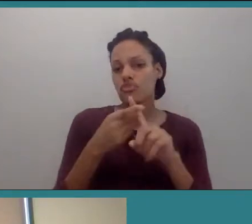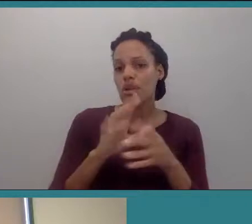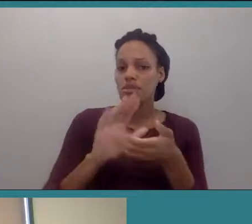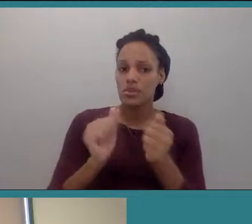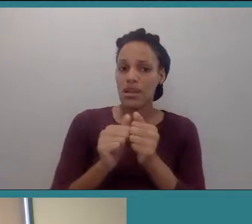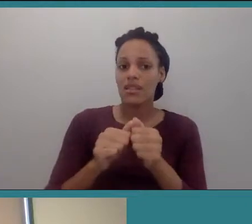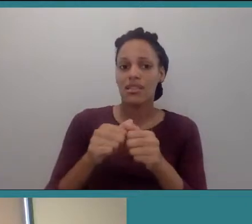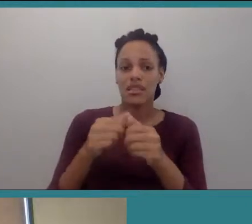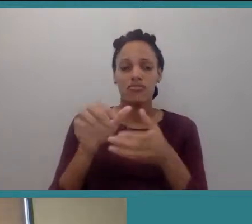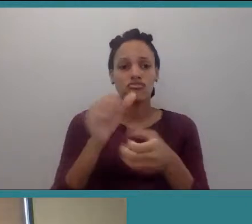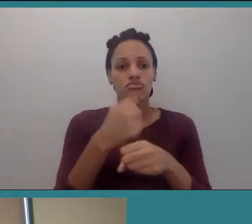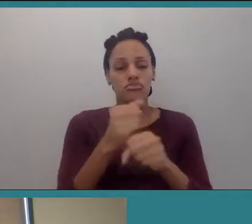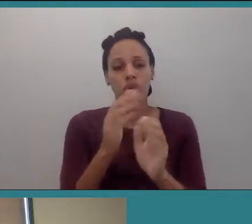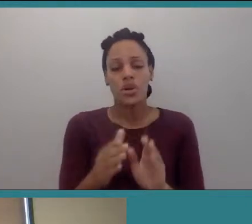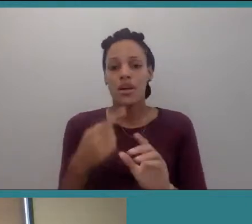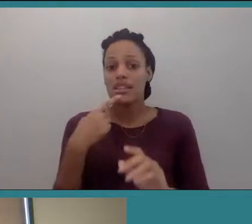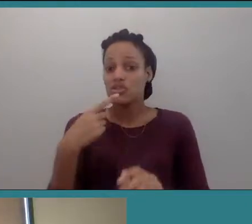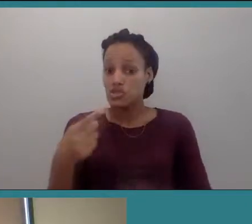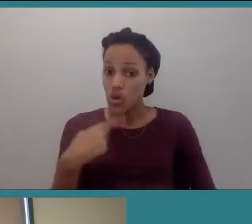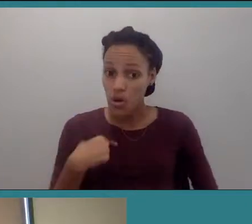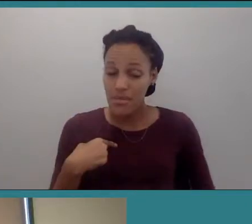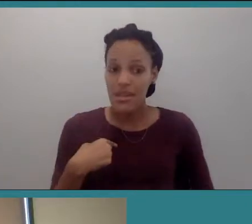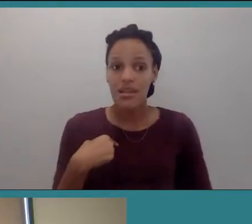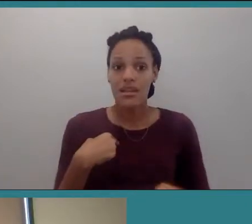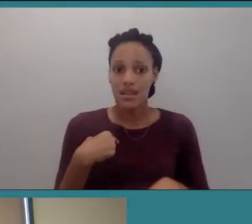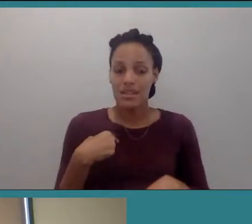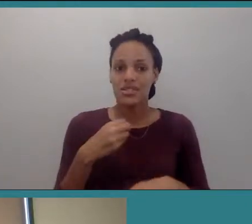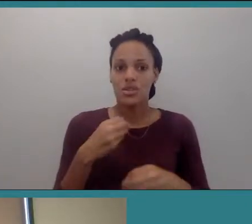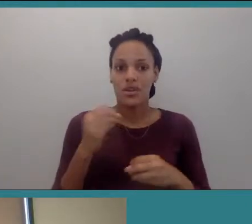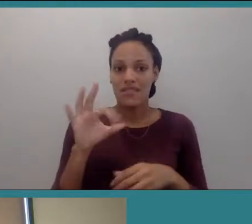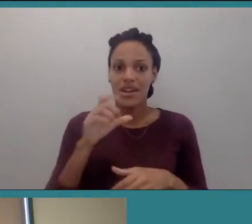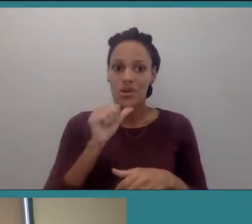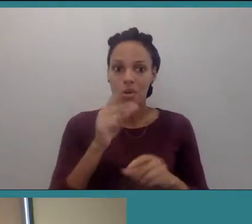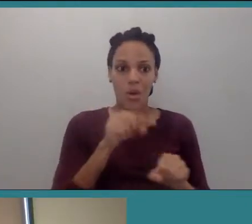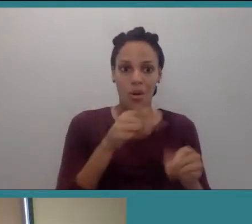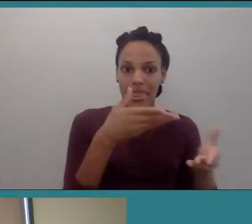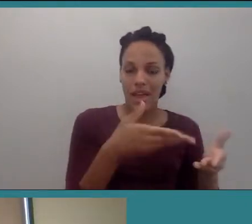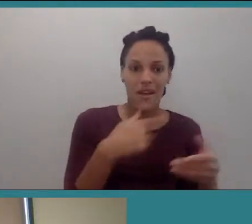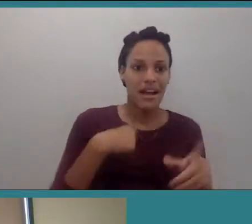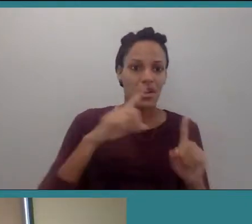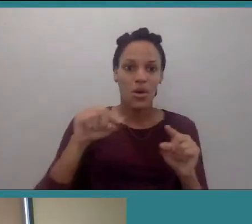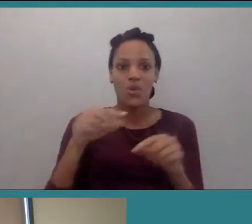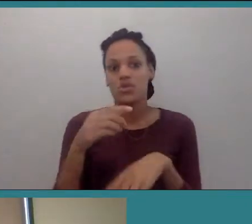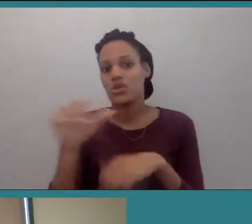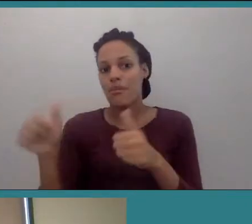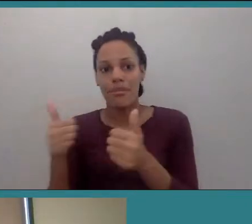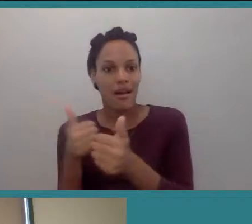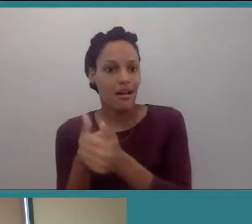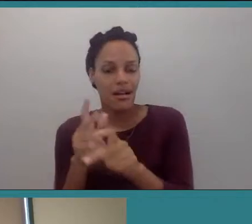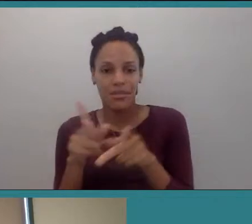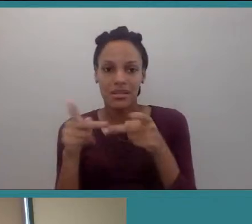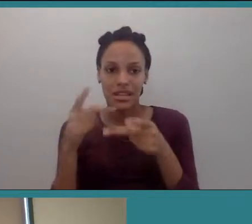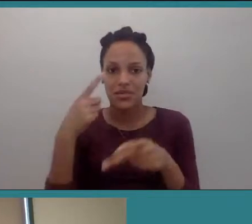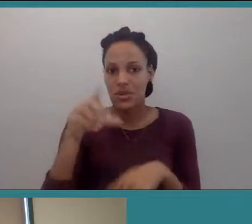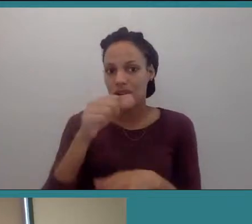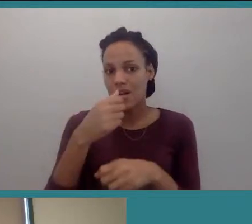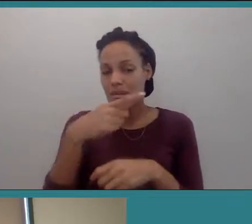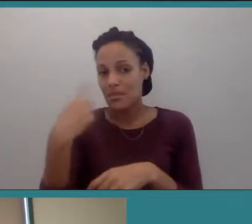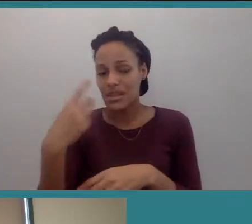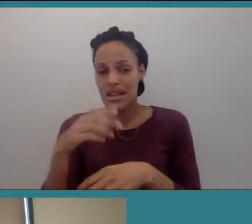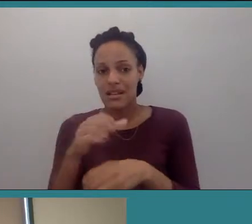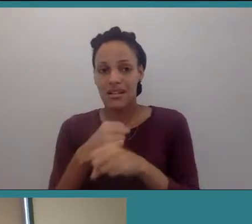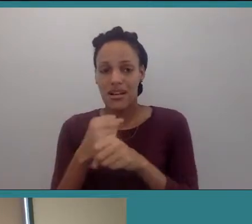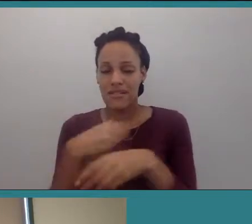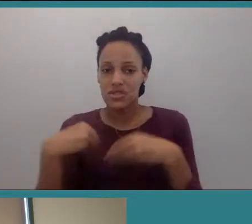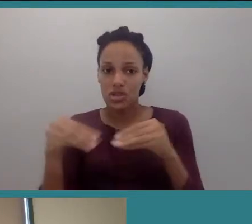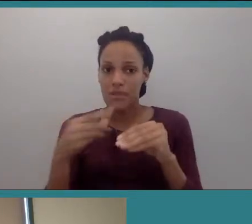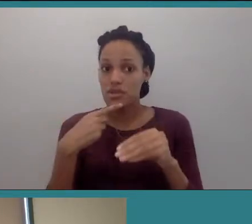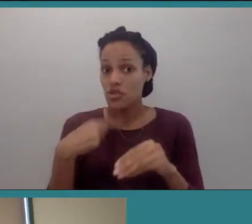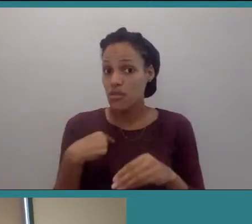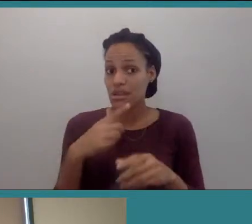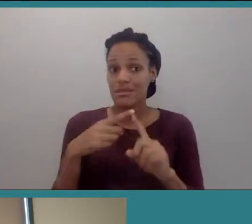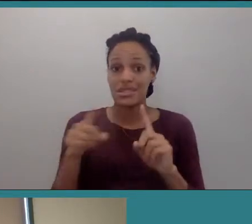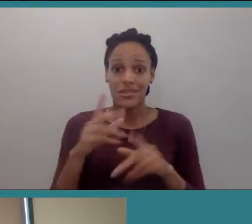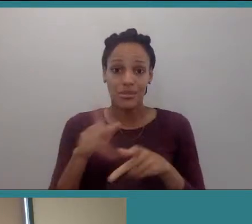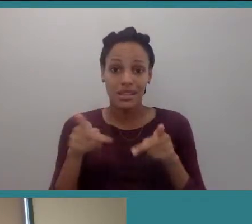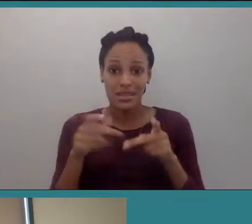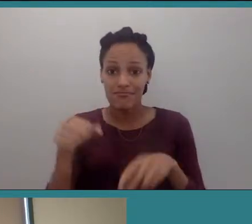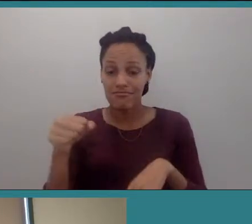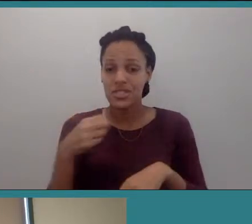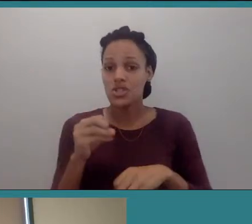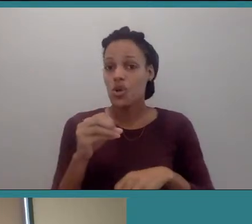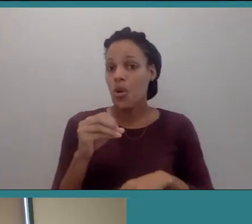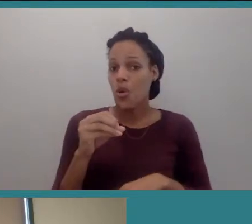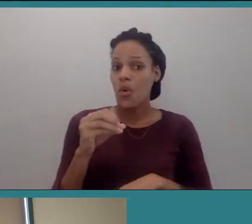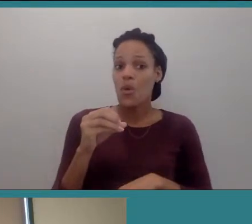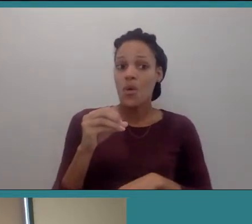Z. Early on you have to go with the biggest opportunity possible, right? Early on. The